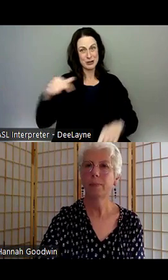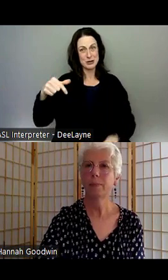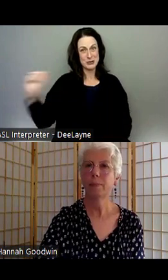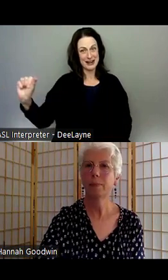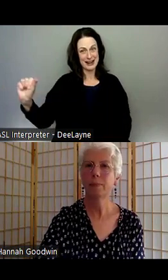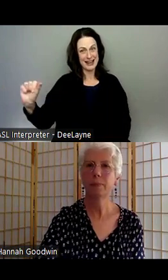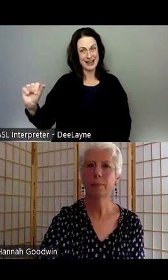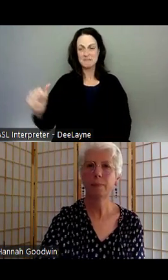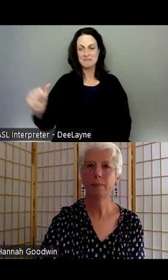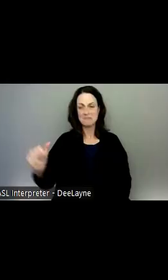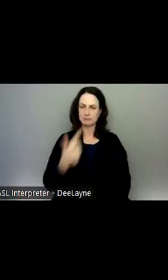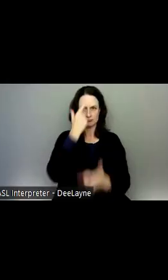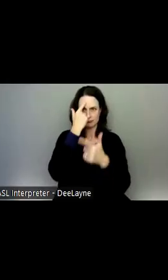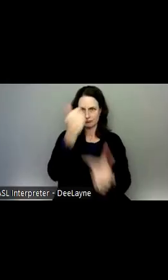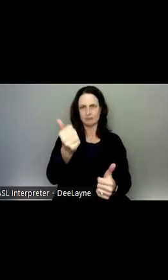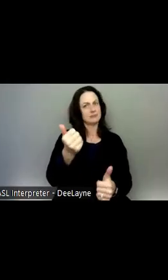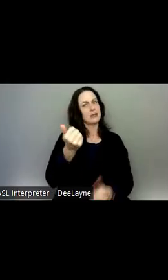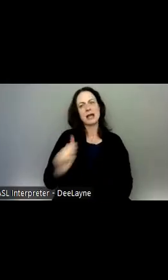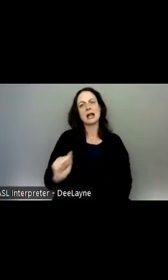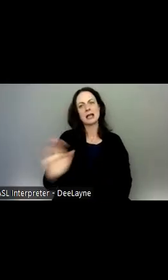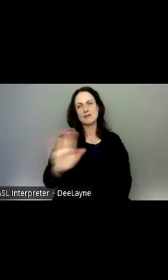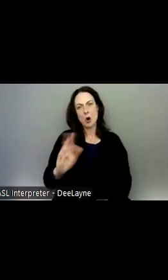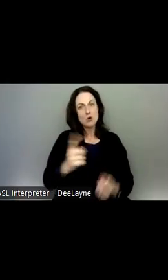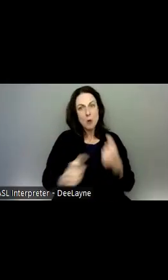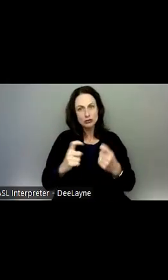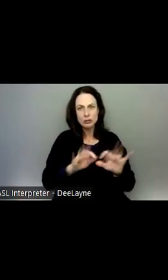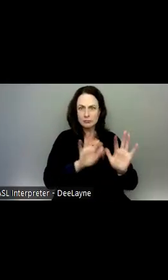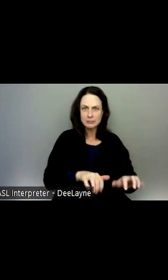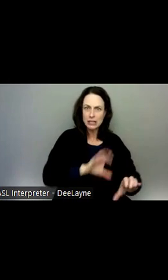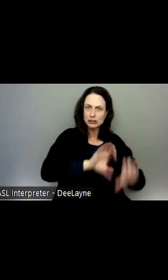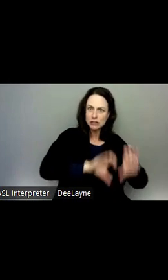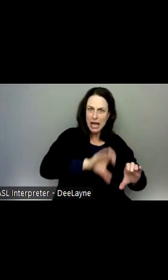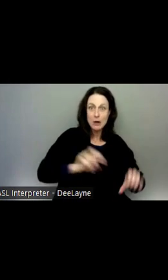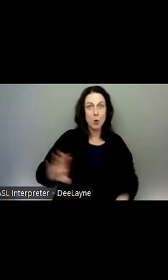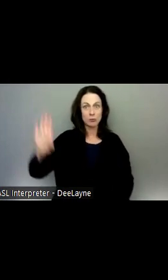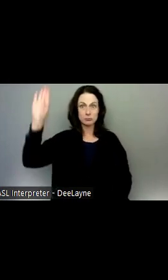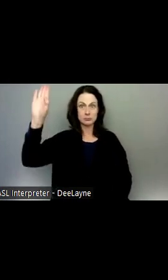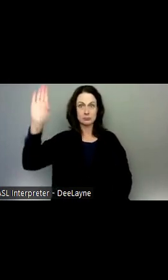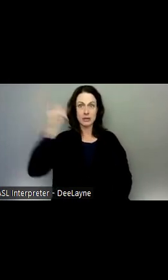Please feel free to put any of your questions in the chat or raise your hand if you'd prefer to voice.